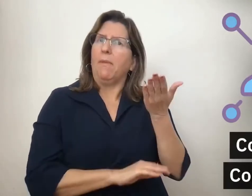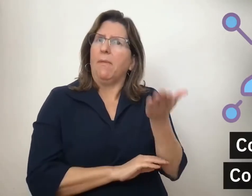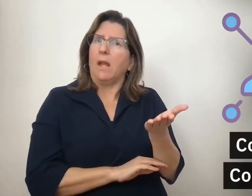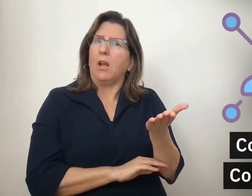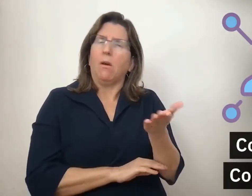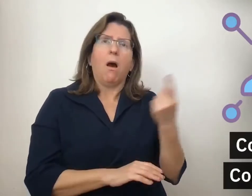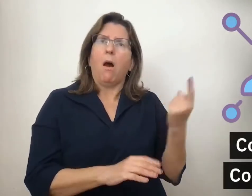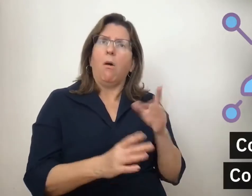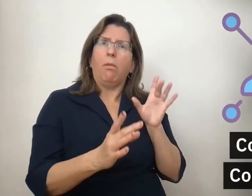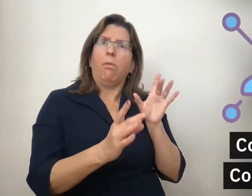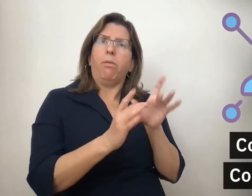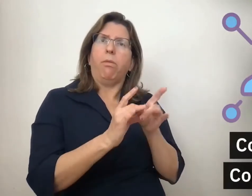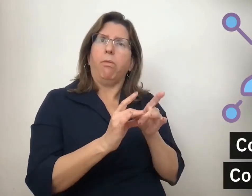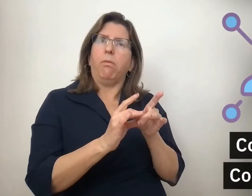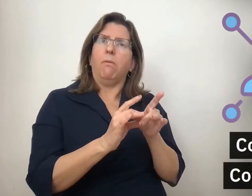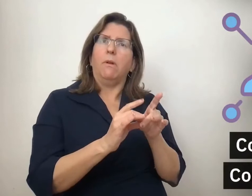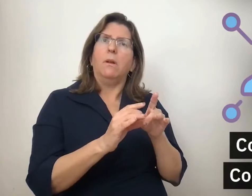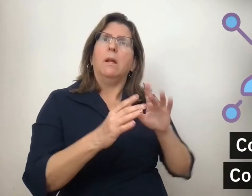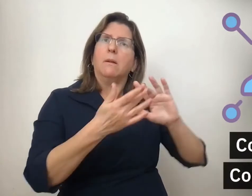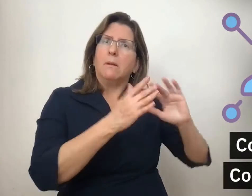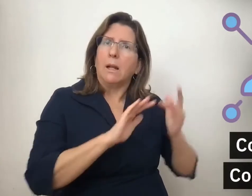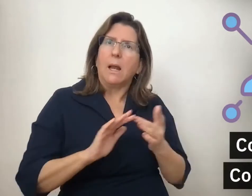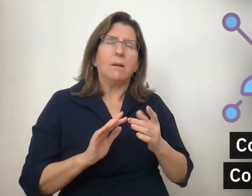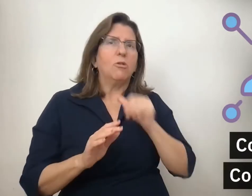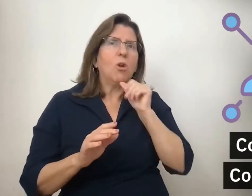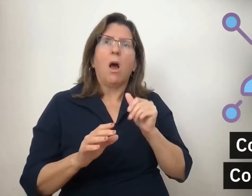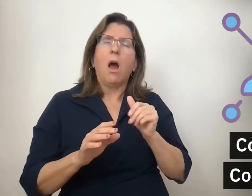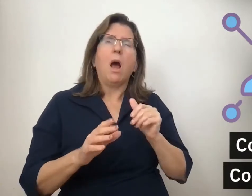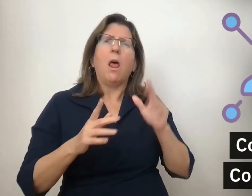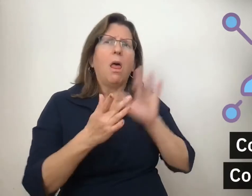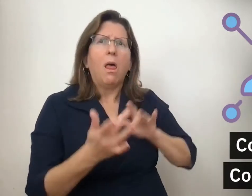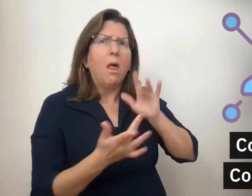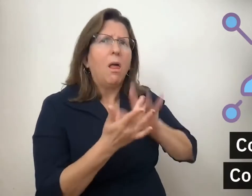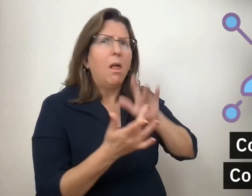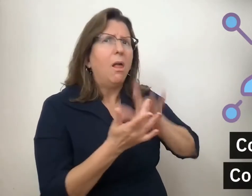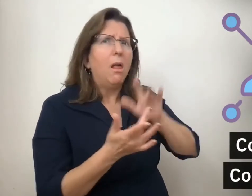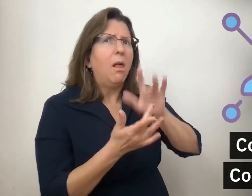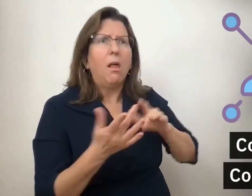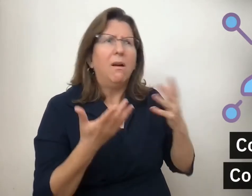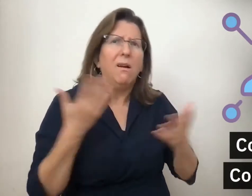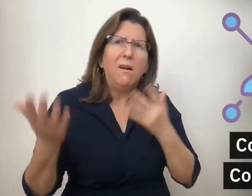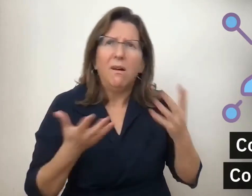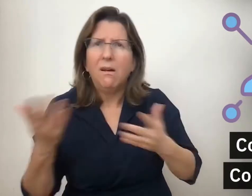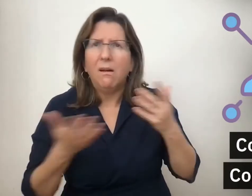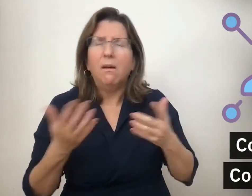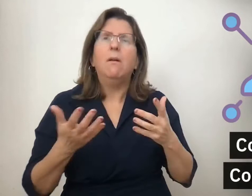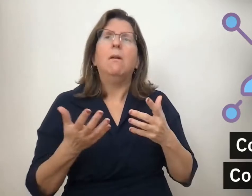The knowledge that you can provide support and receive support when needed.